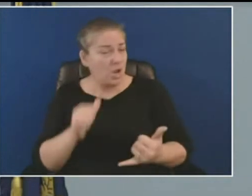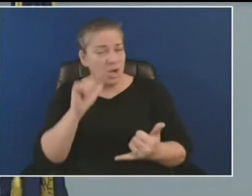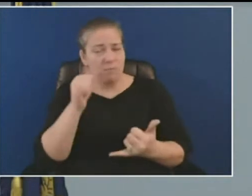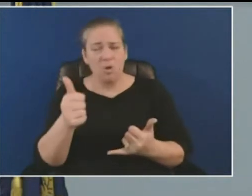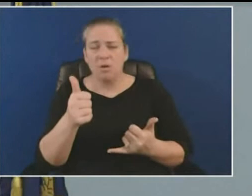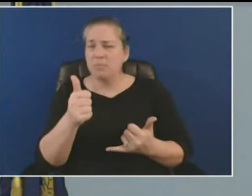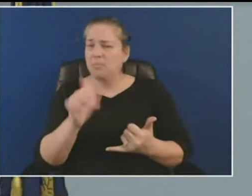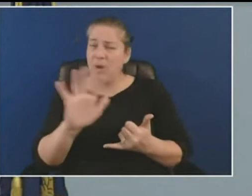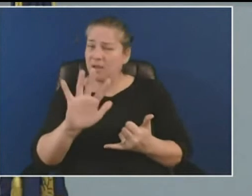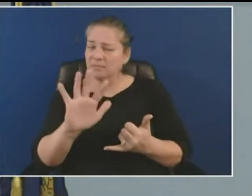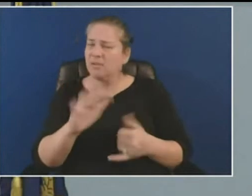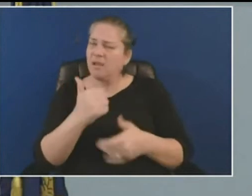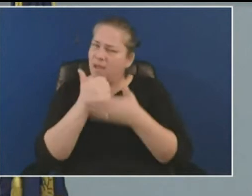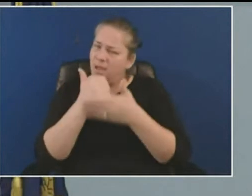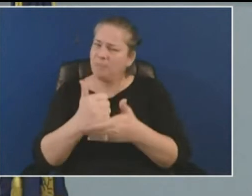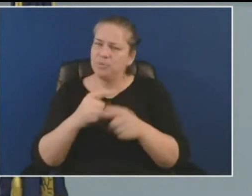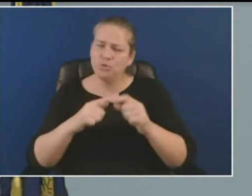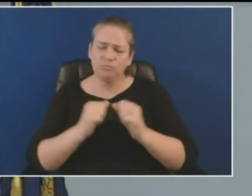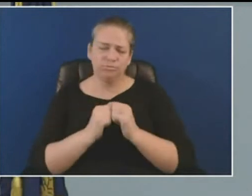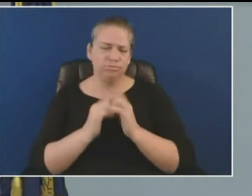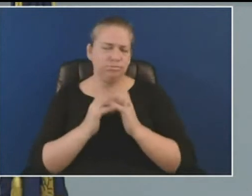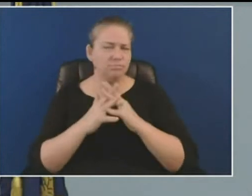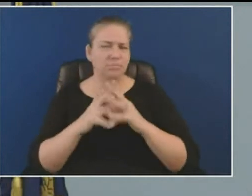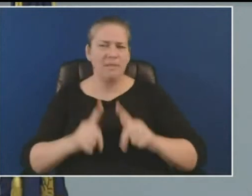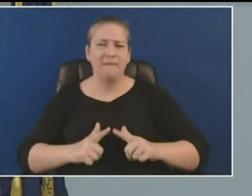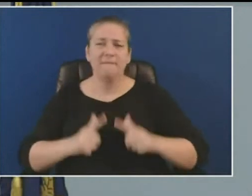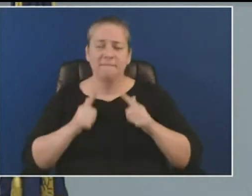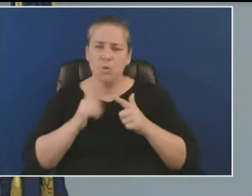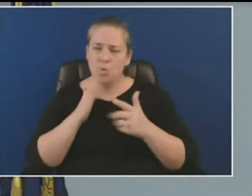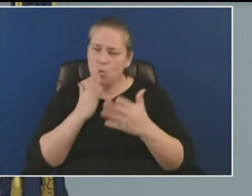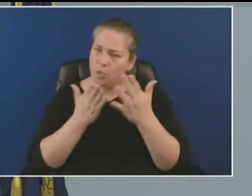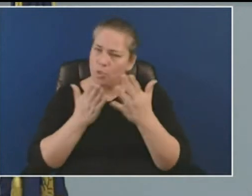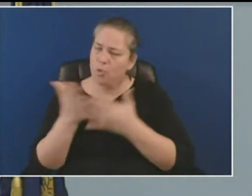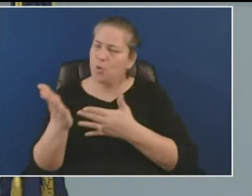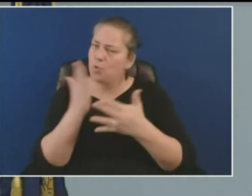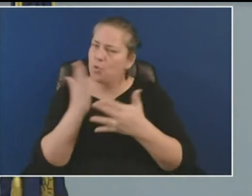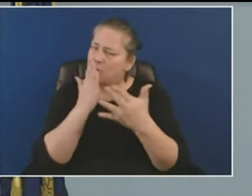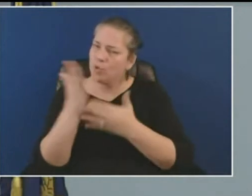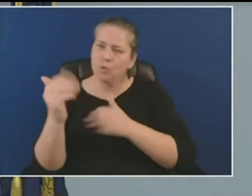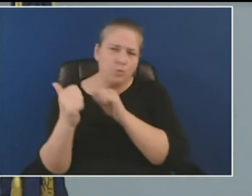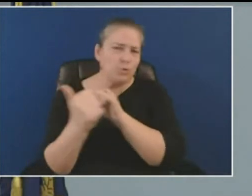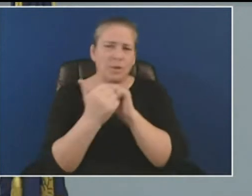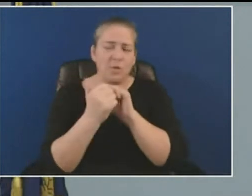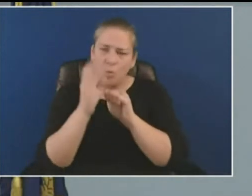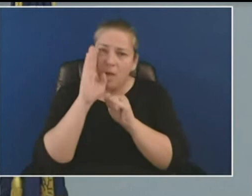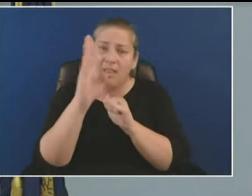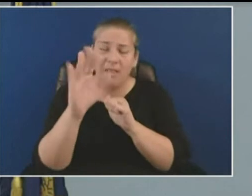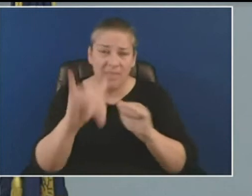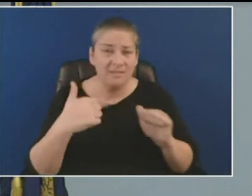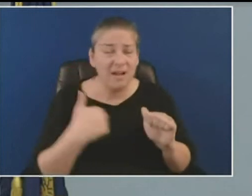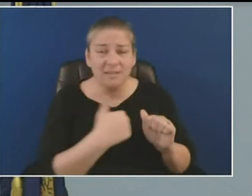We will get through this and we'll get through it together. That's what we do as Kentucky and thank you all very much.